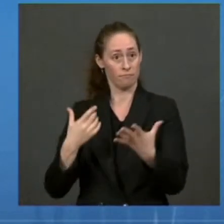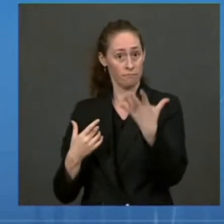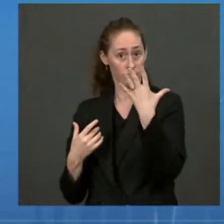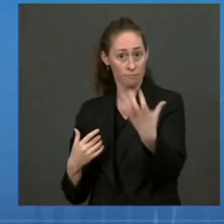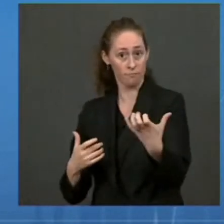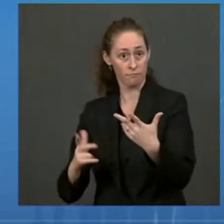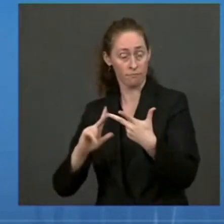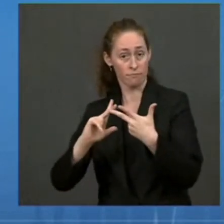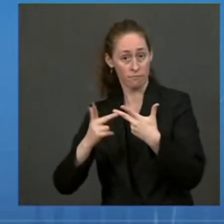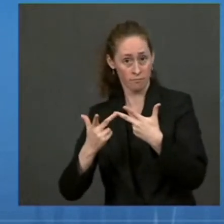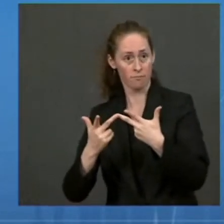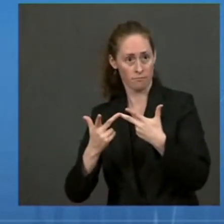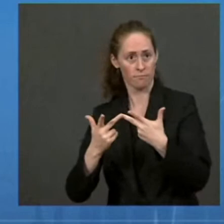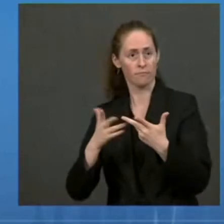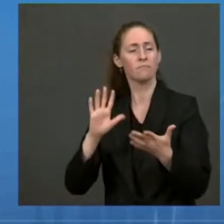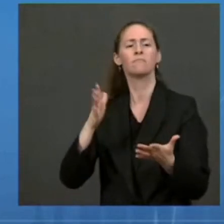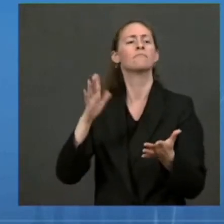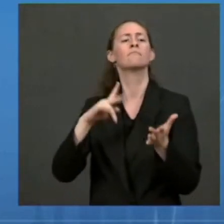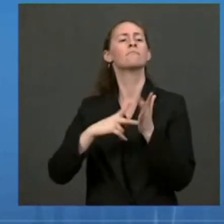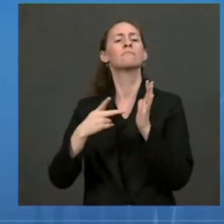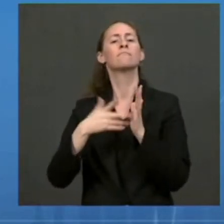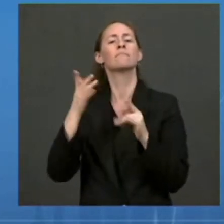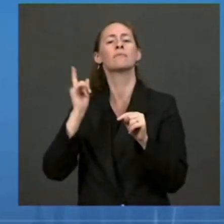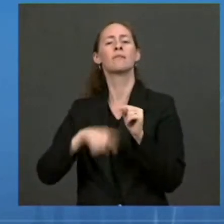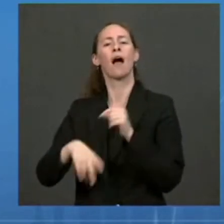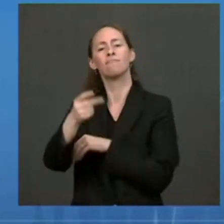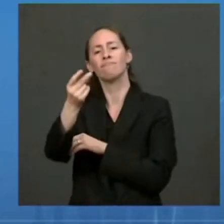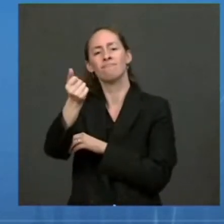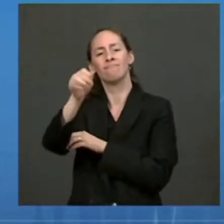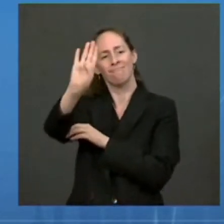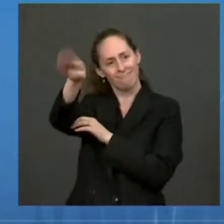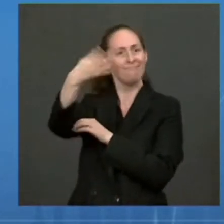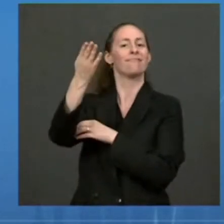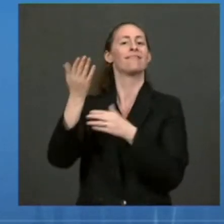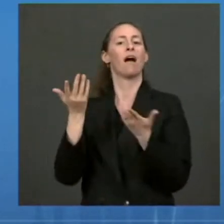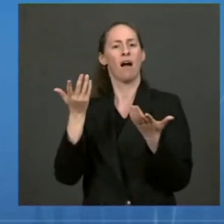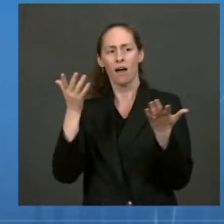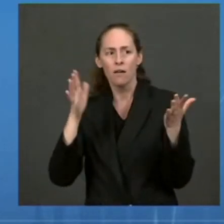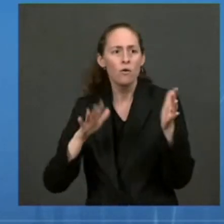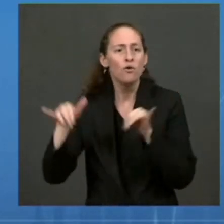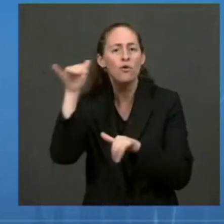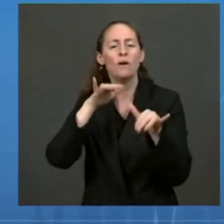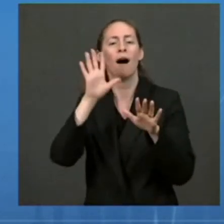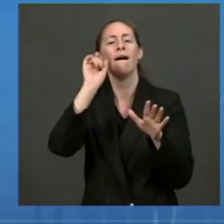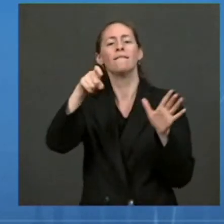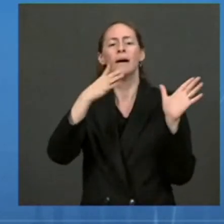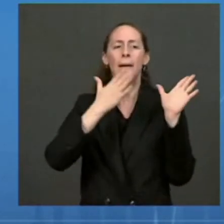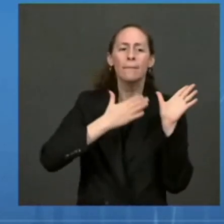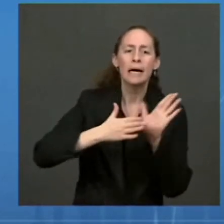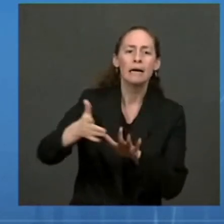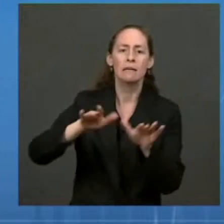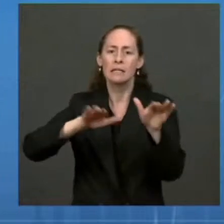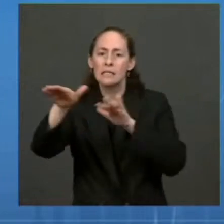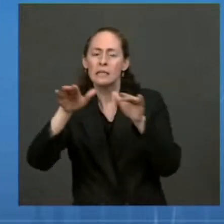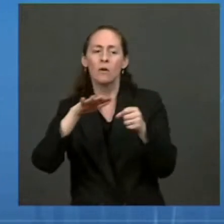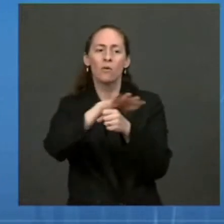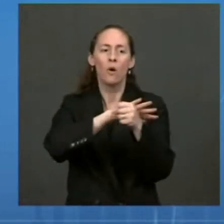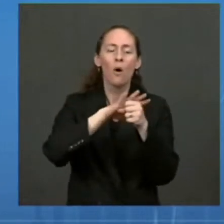THE SECOND REASON IS PLANNING, IF YOU WANT TO ROLL OUT BOOSTERS, YOU CANNOT FLIP A